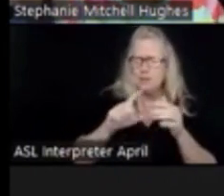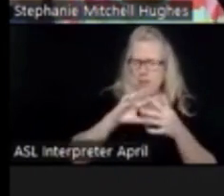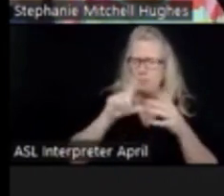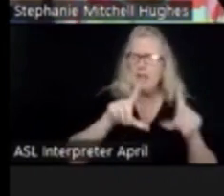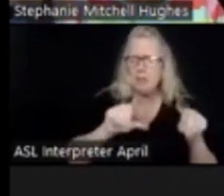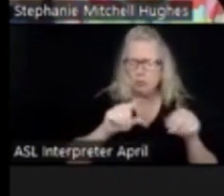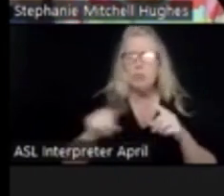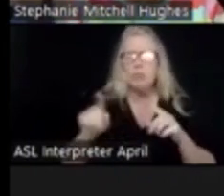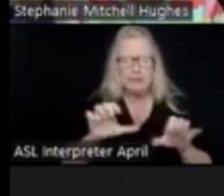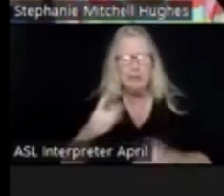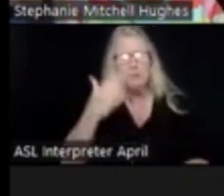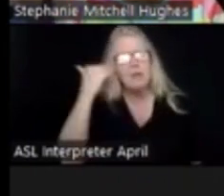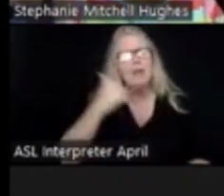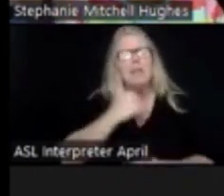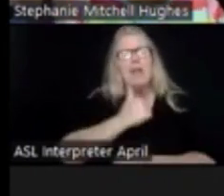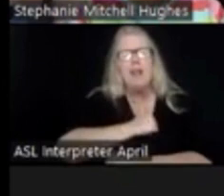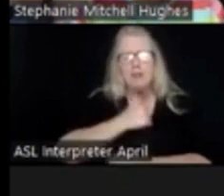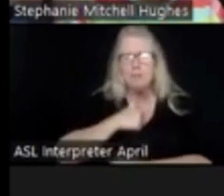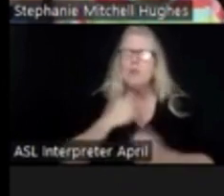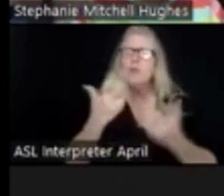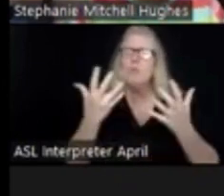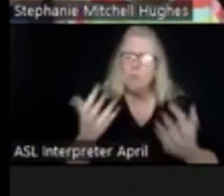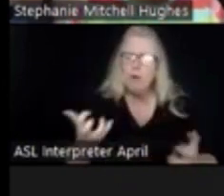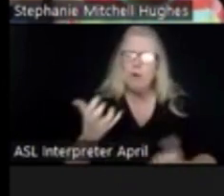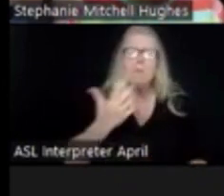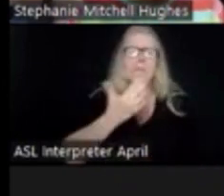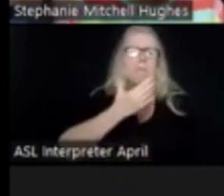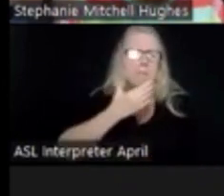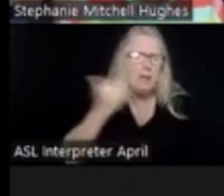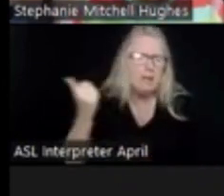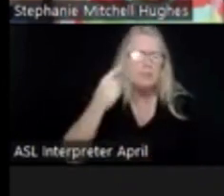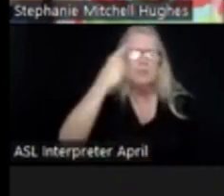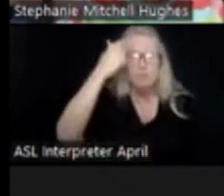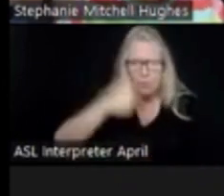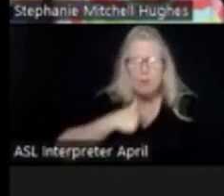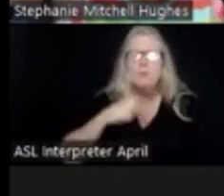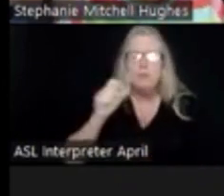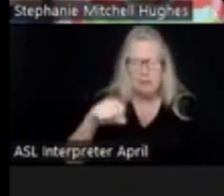THEY LOVE ME AND THEY WANT THE VERY BEST FOR ME.